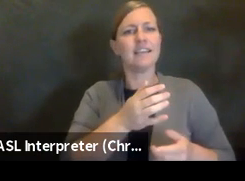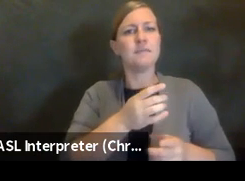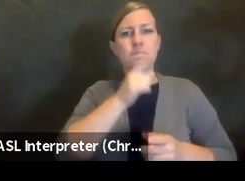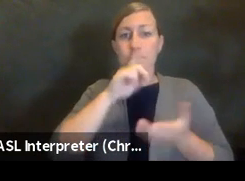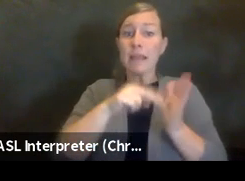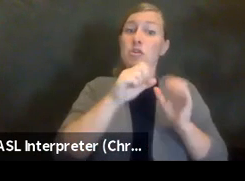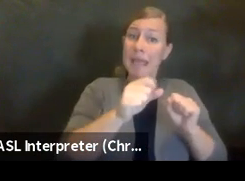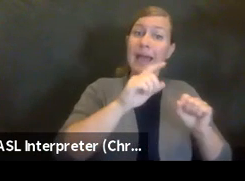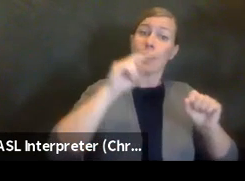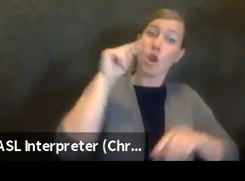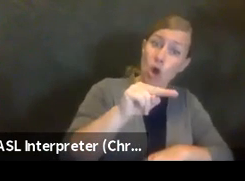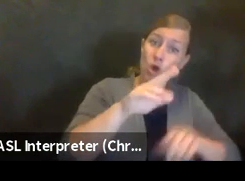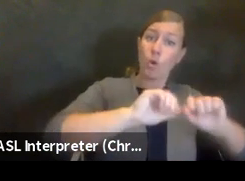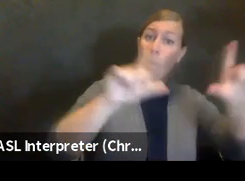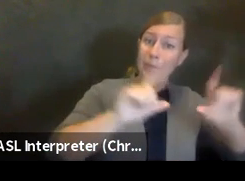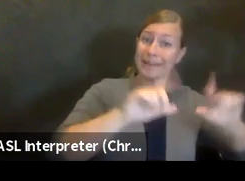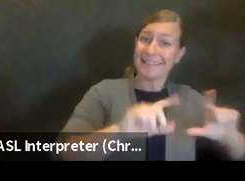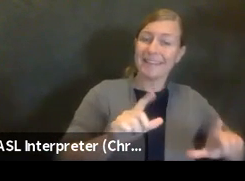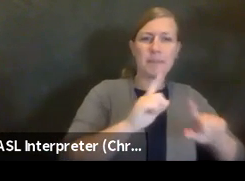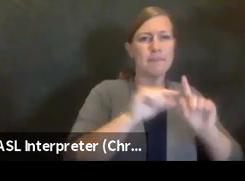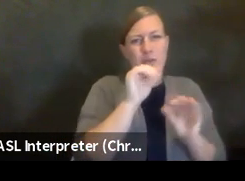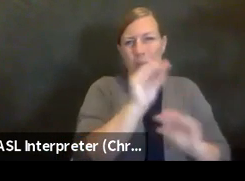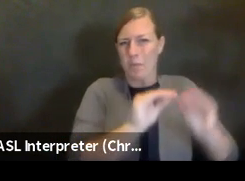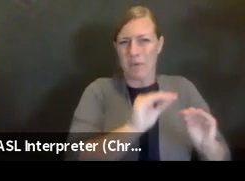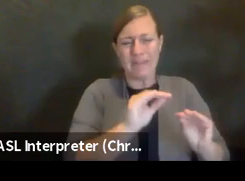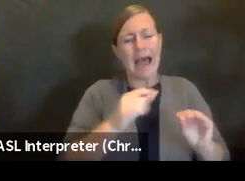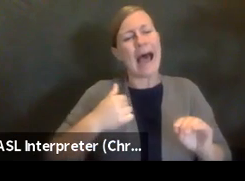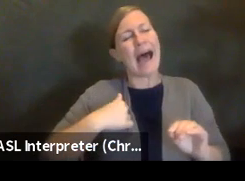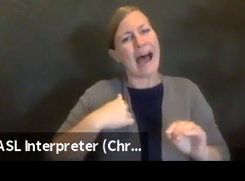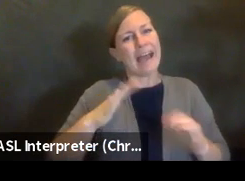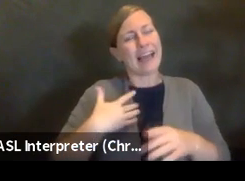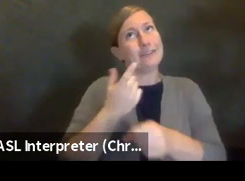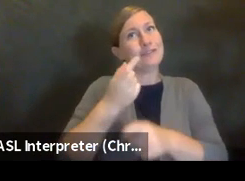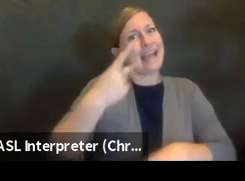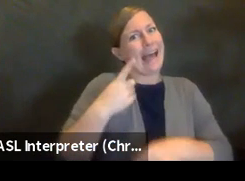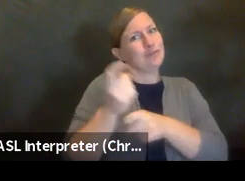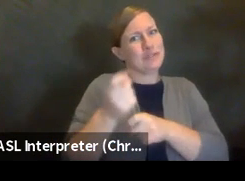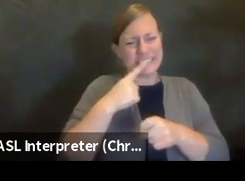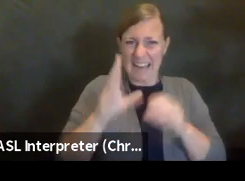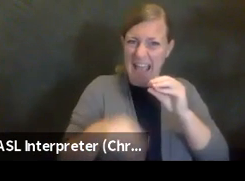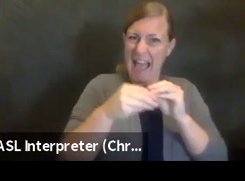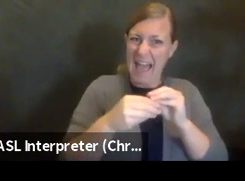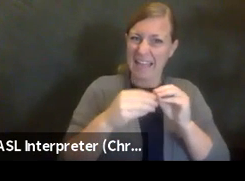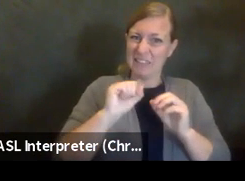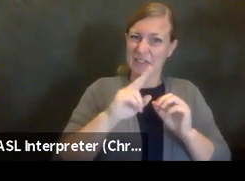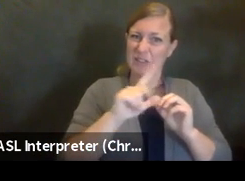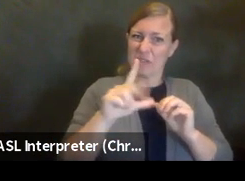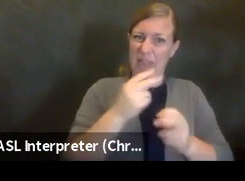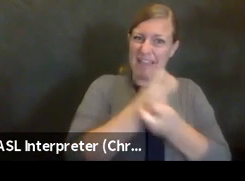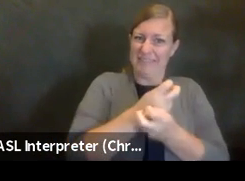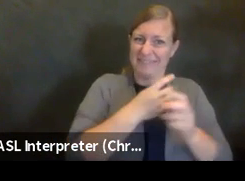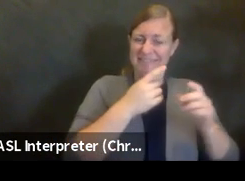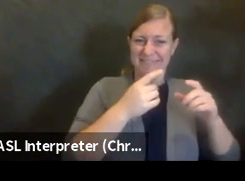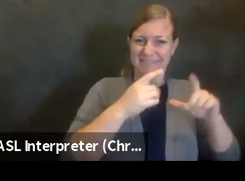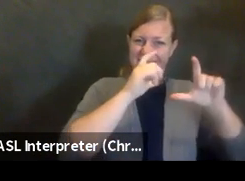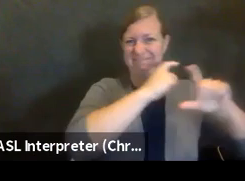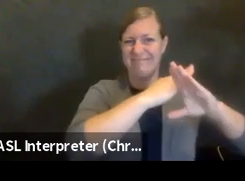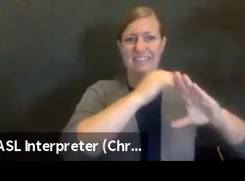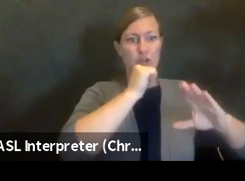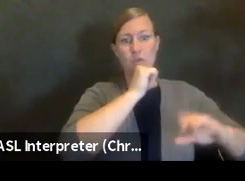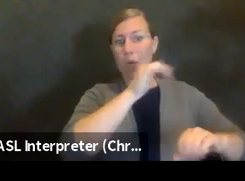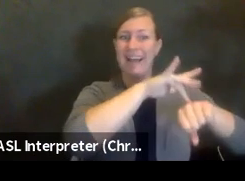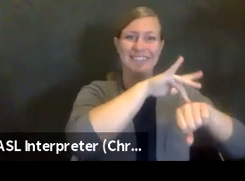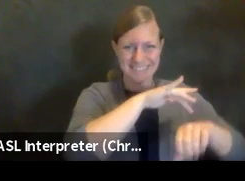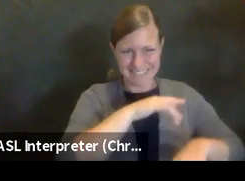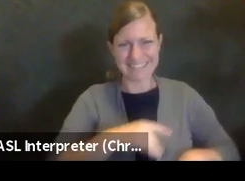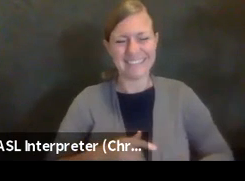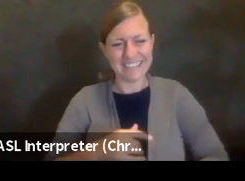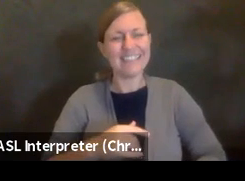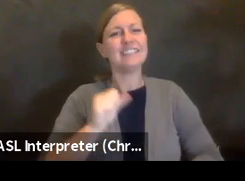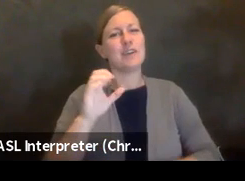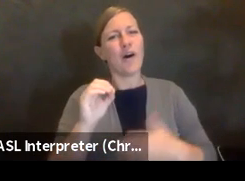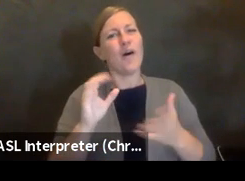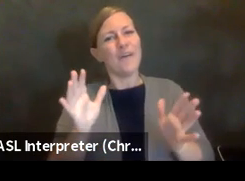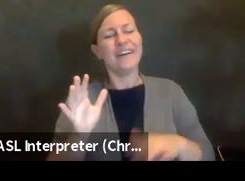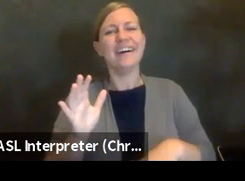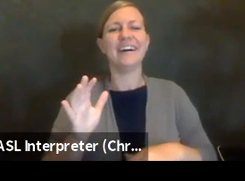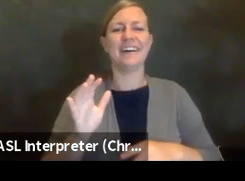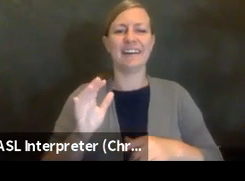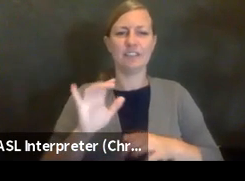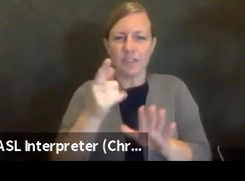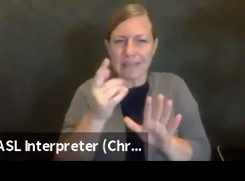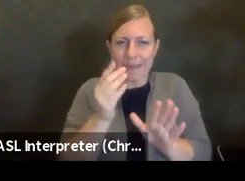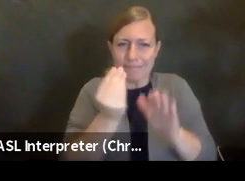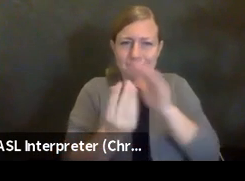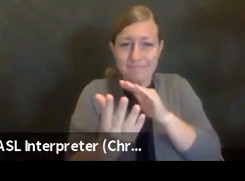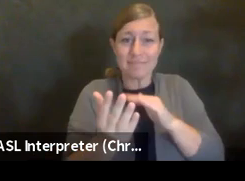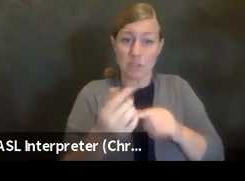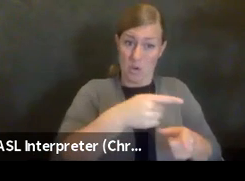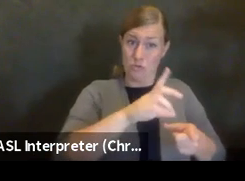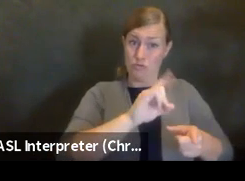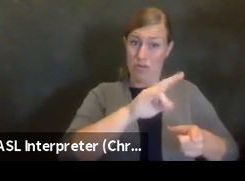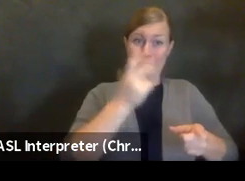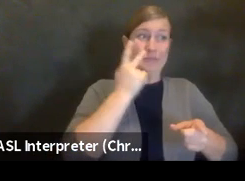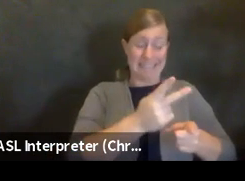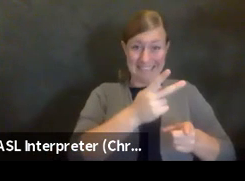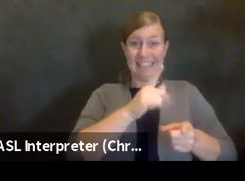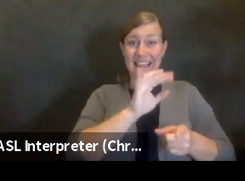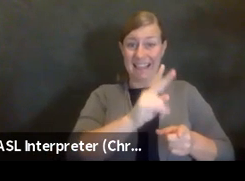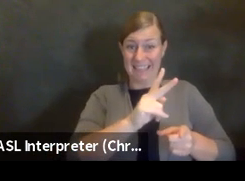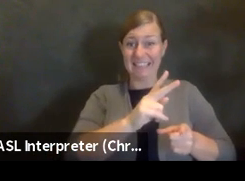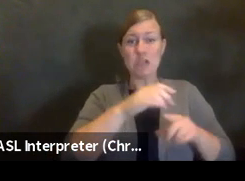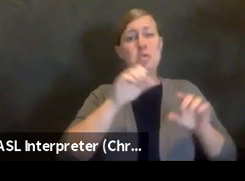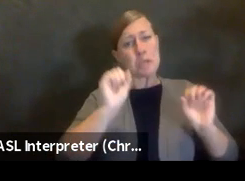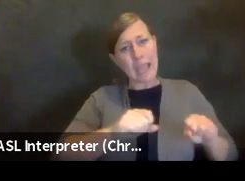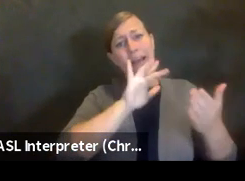Katherine Livick - ESD 112: or open it up, but I was only kind of half joking about the skull and crossbones I want I want people to be like, Don't touch it. Okay. So just, just a little note on that. So if you see that folder link, it's okay to click it. In fact, I'll show you what mine looks like.